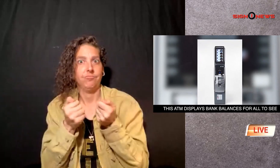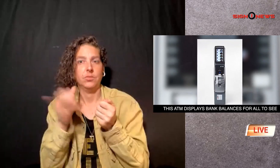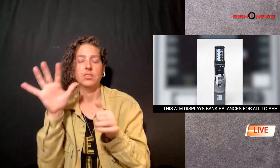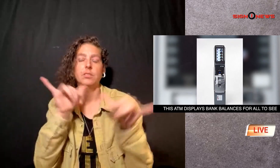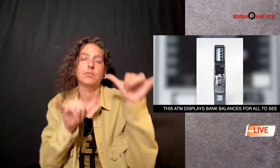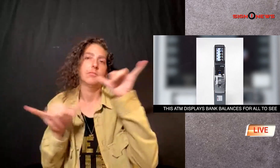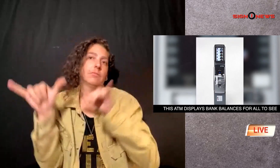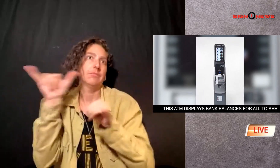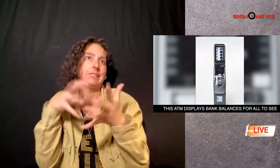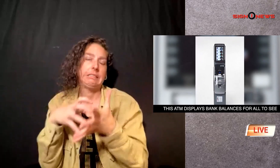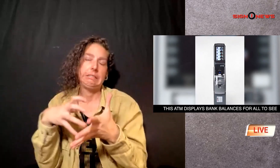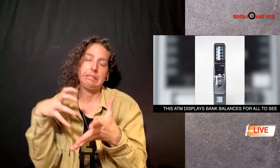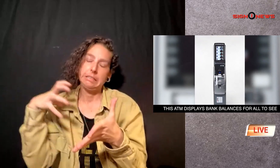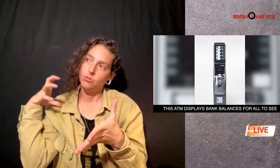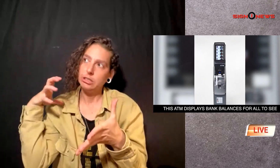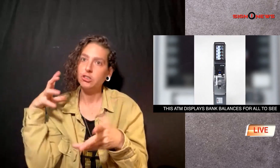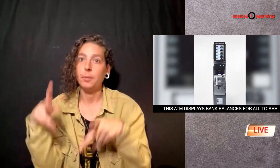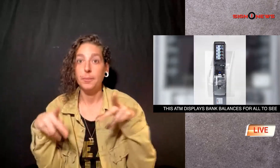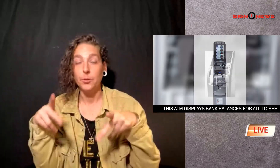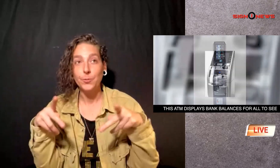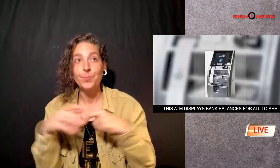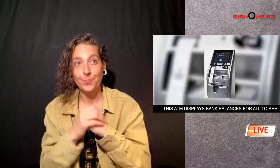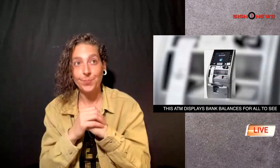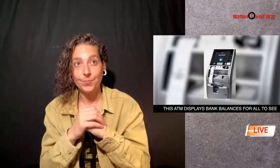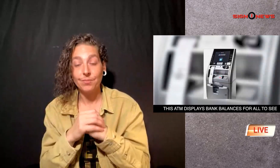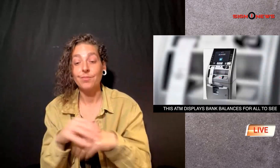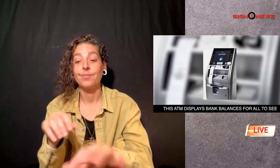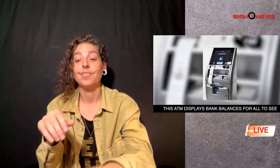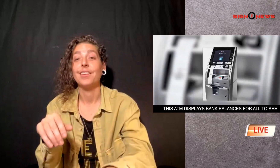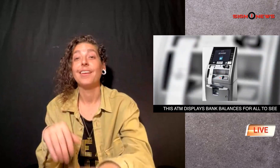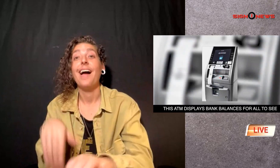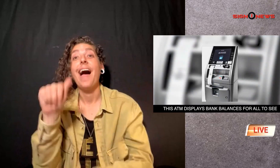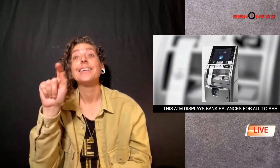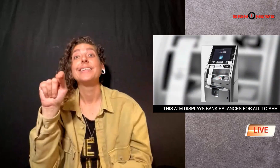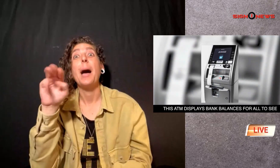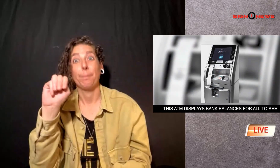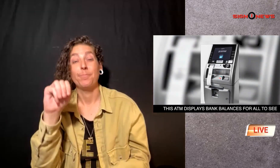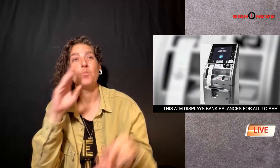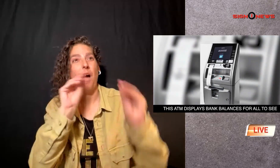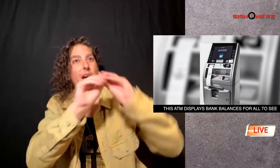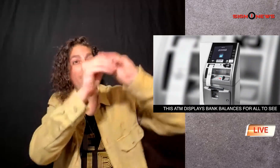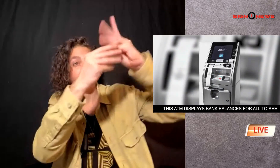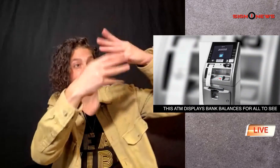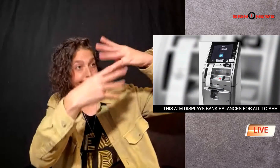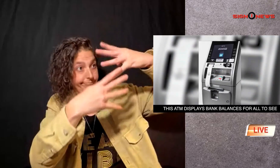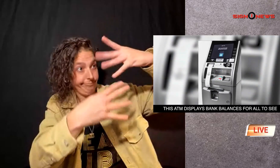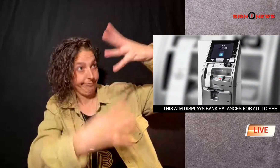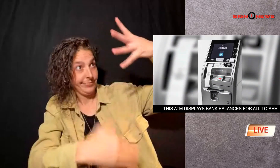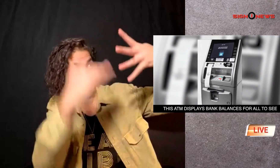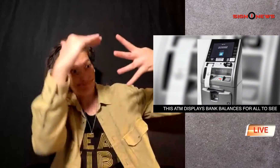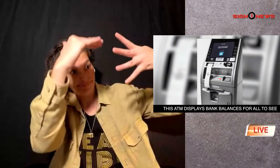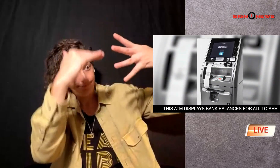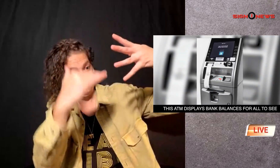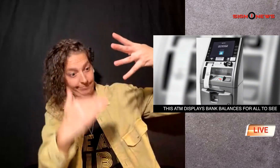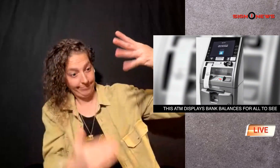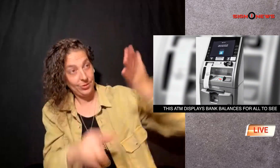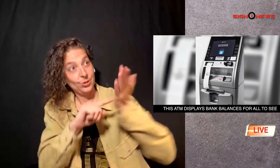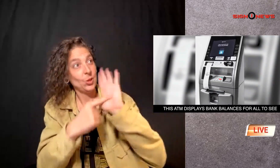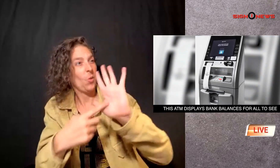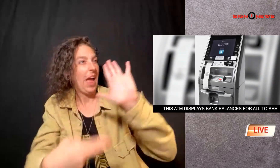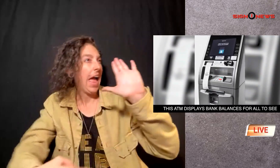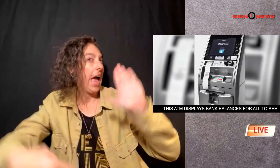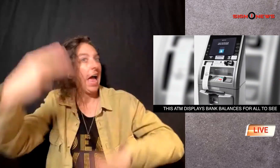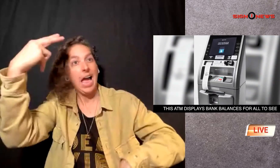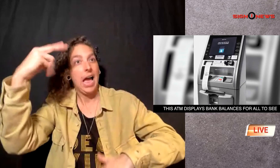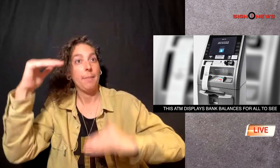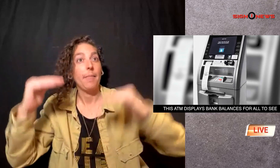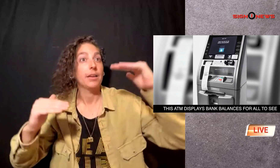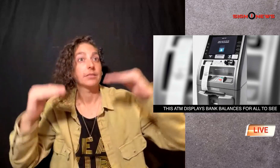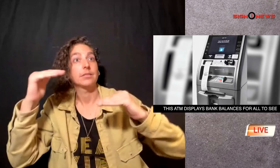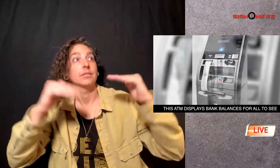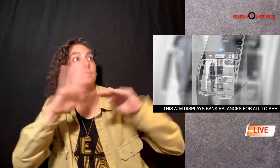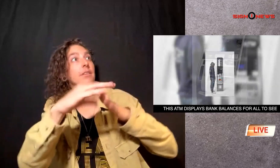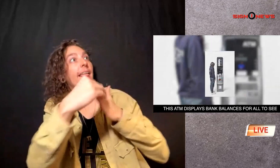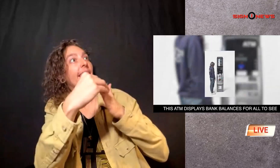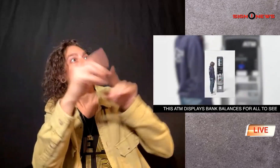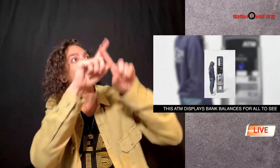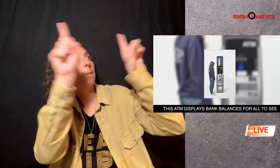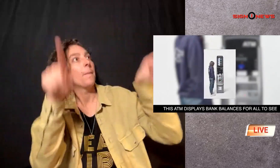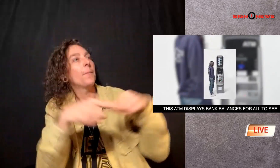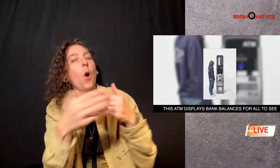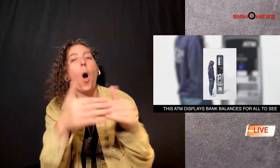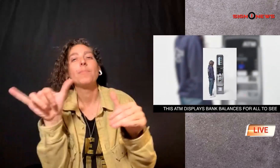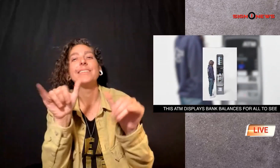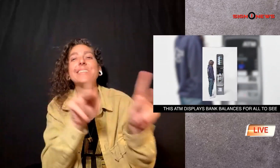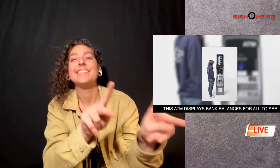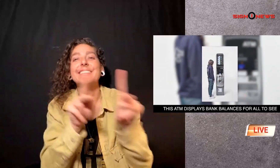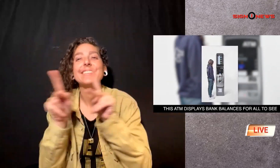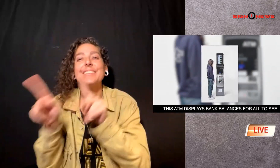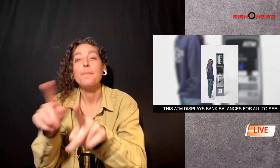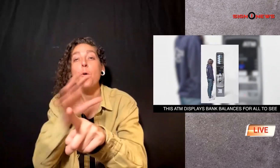rich people the ATM lists the highest balances on a leaderboard similar to the way old arcade